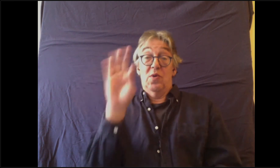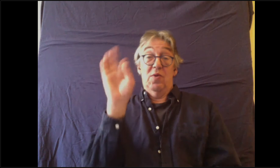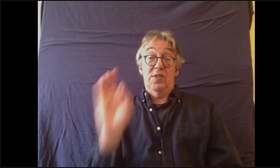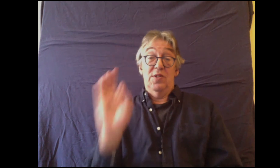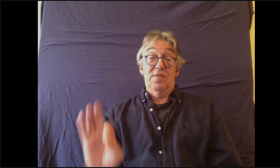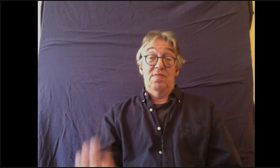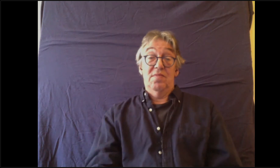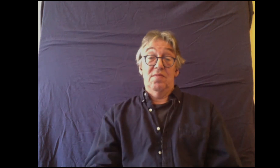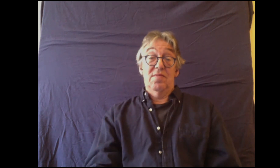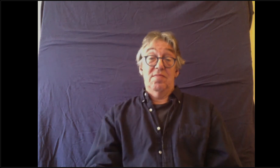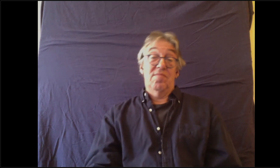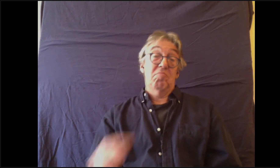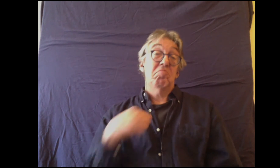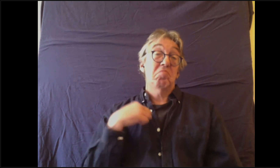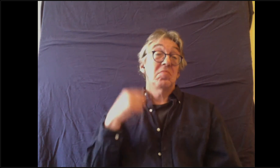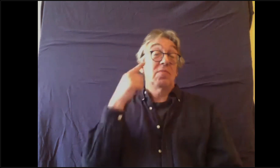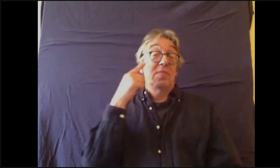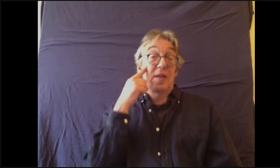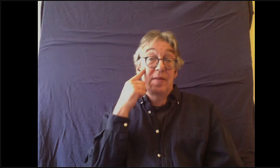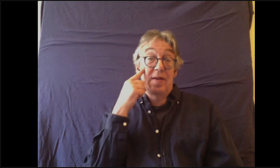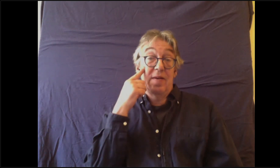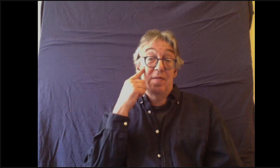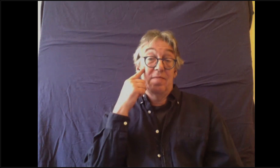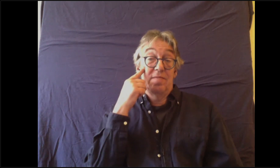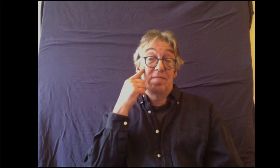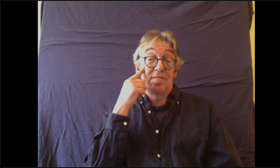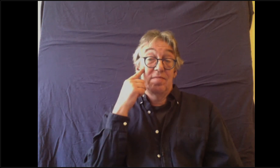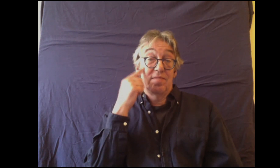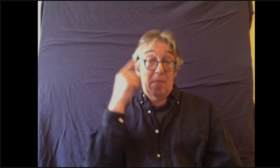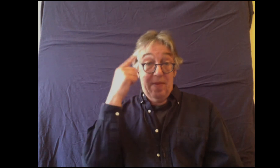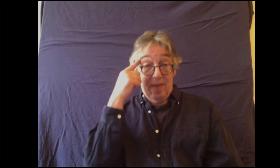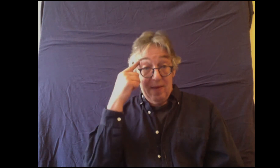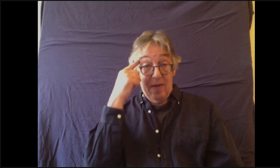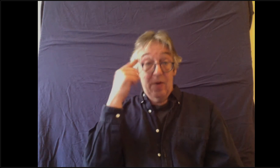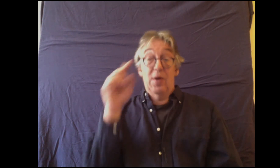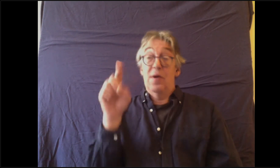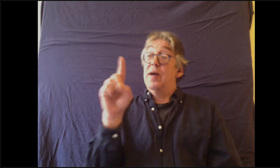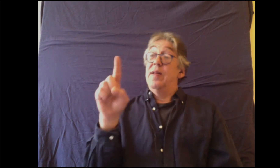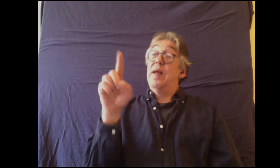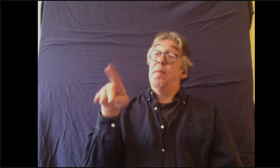I think that DPOs face basically the same challenges